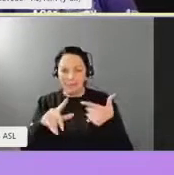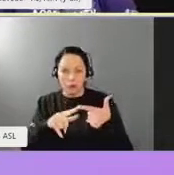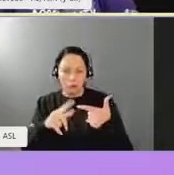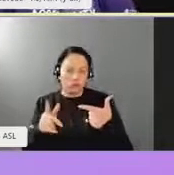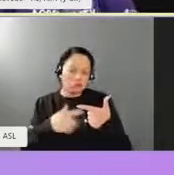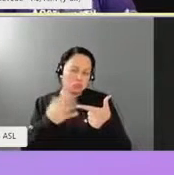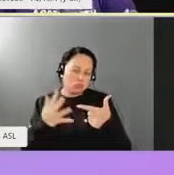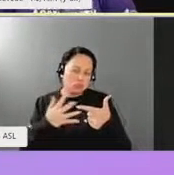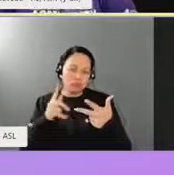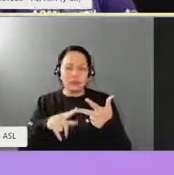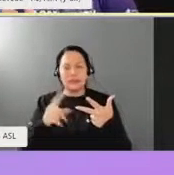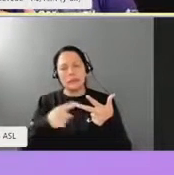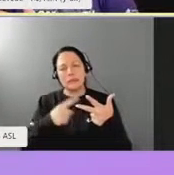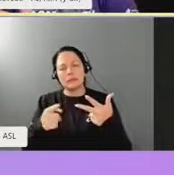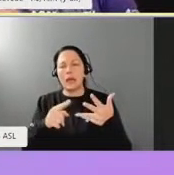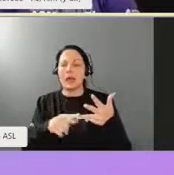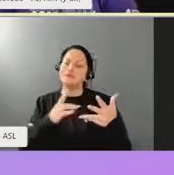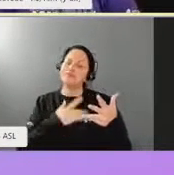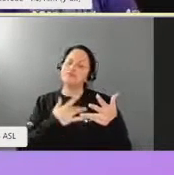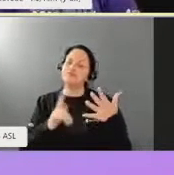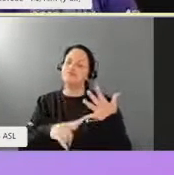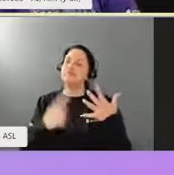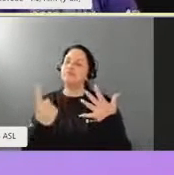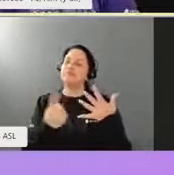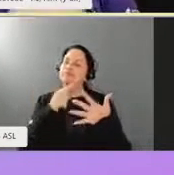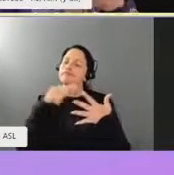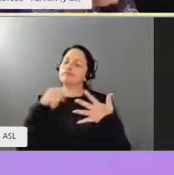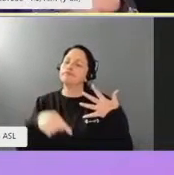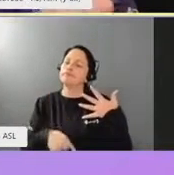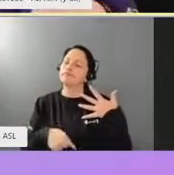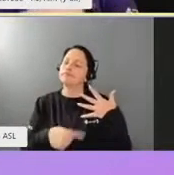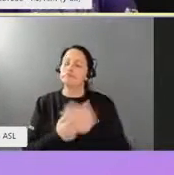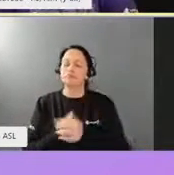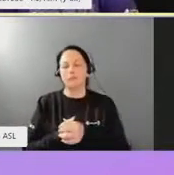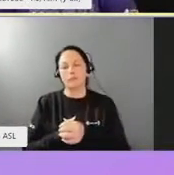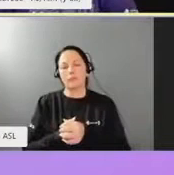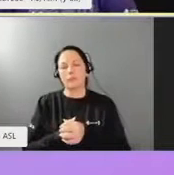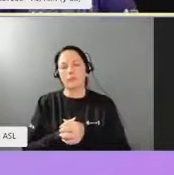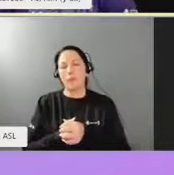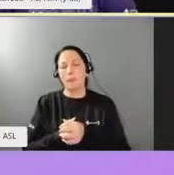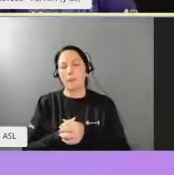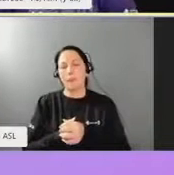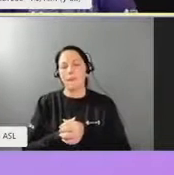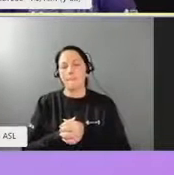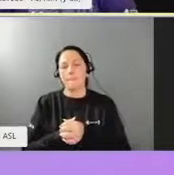honest with yourself, of course, do you do that thing?